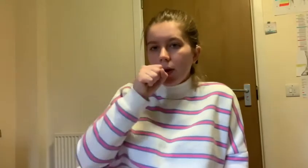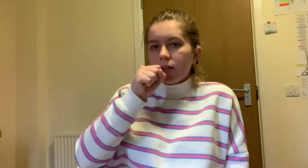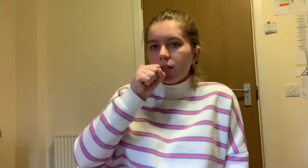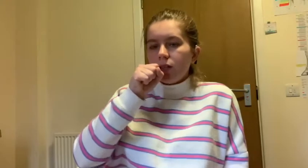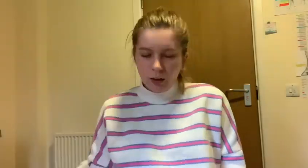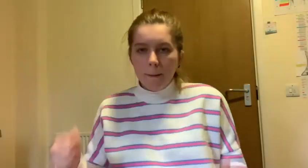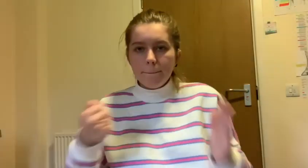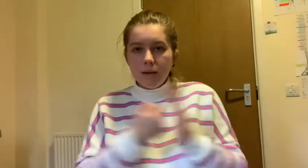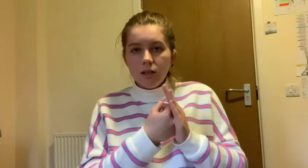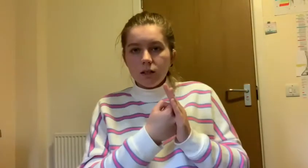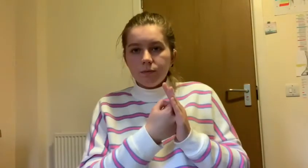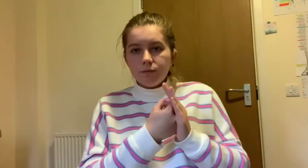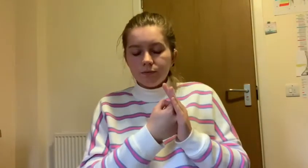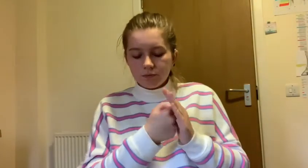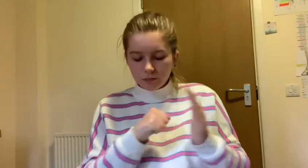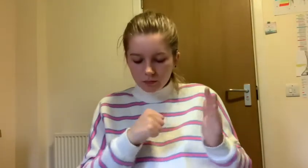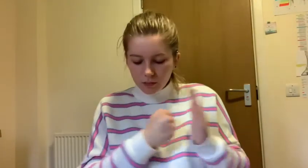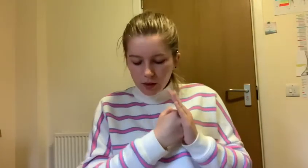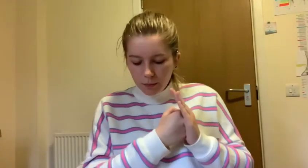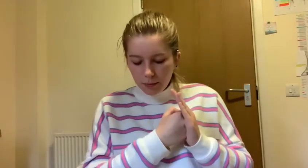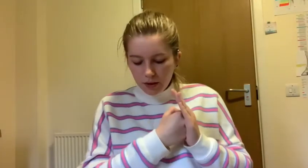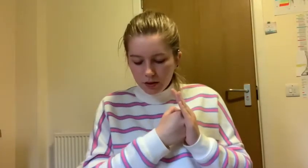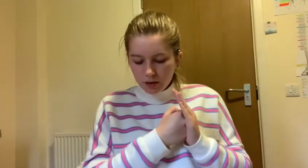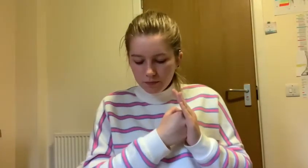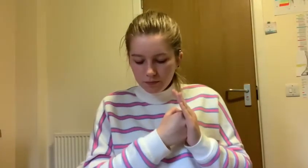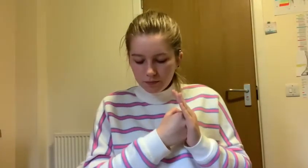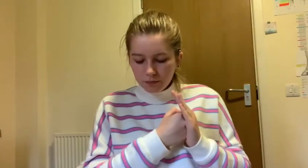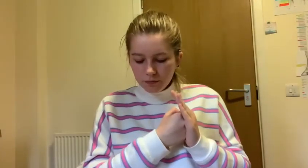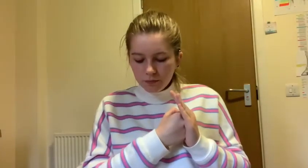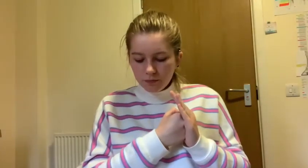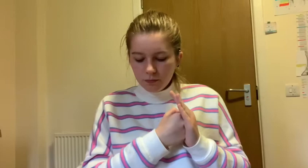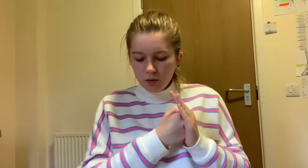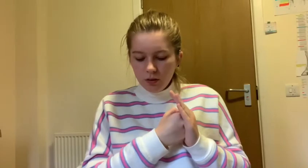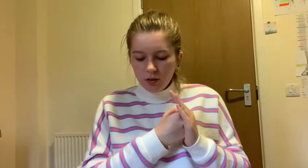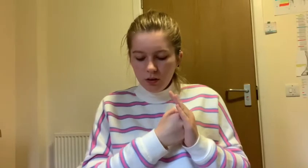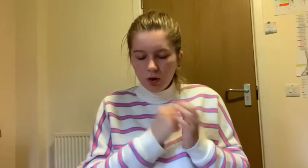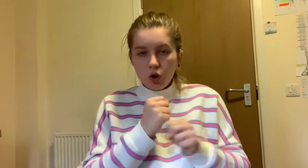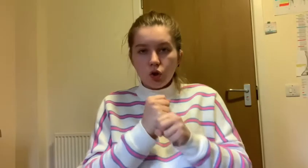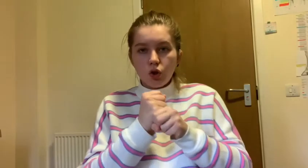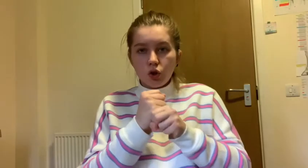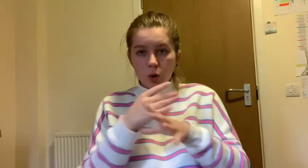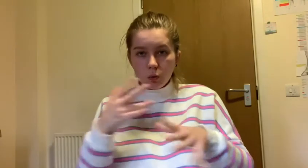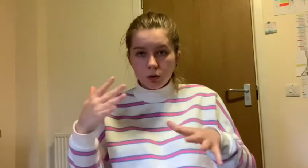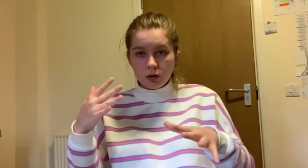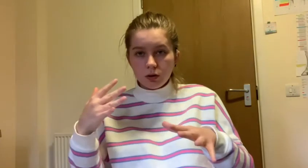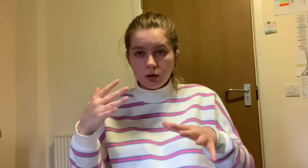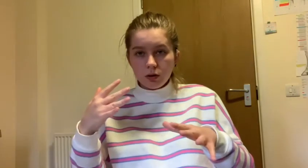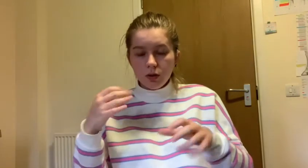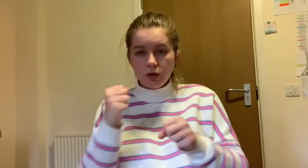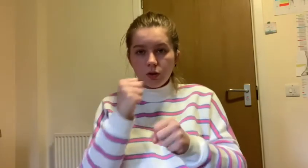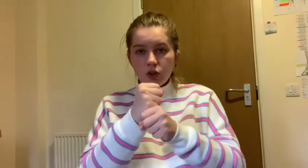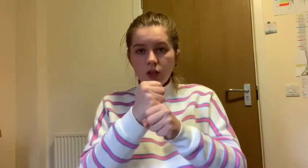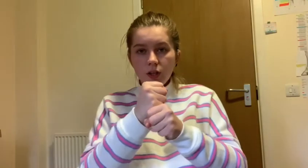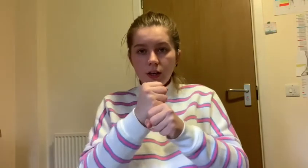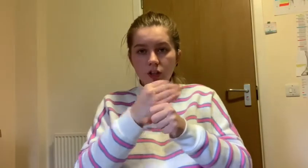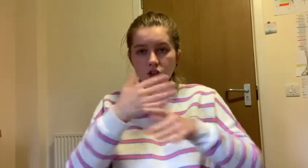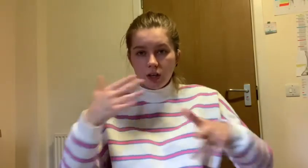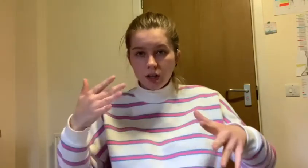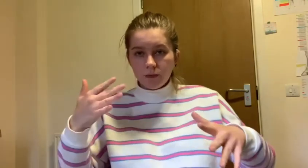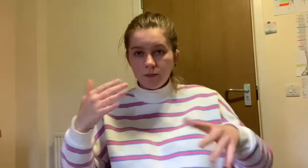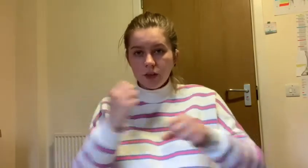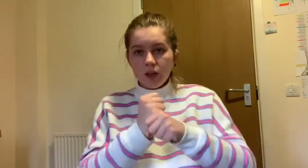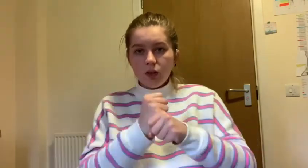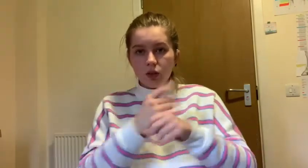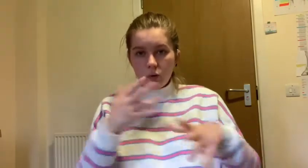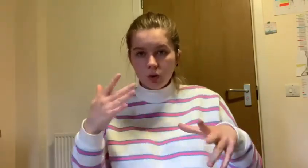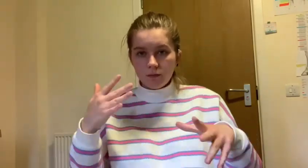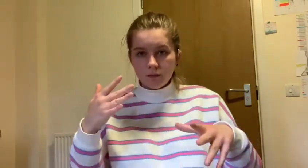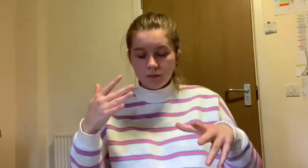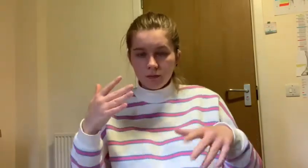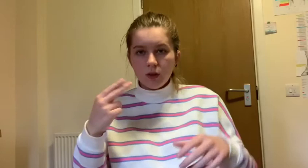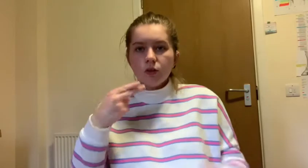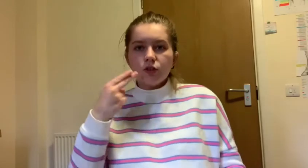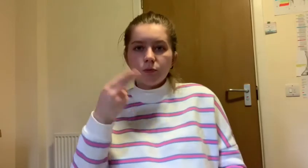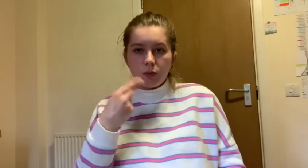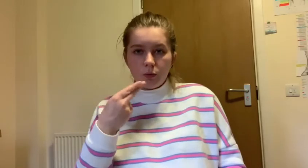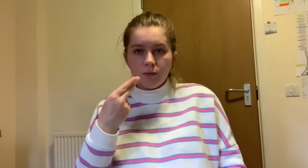"beat...beat... gold" So G and you shake. Golden spoon.